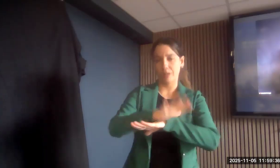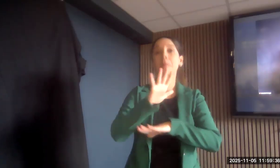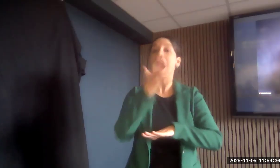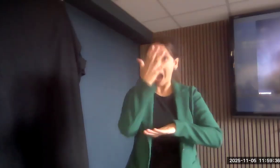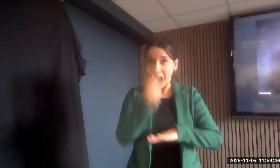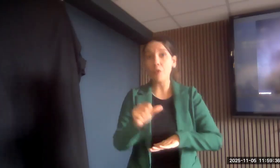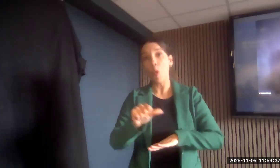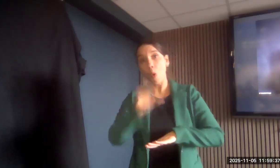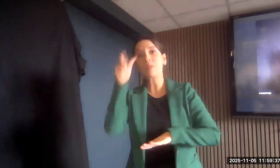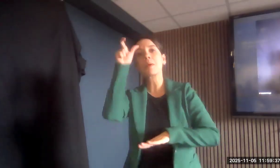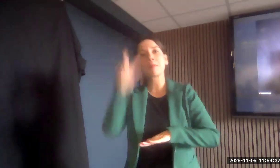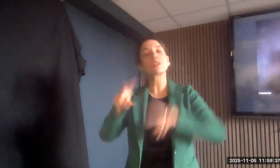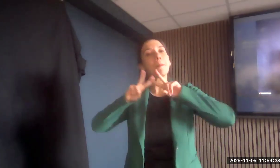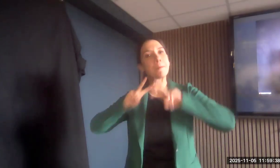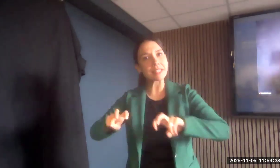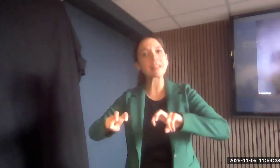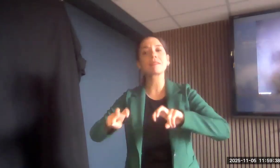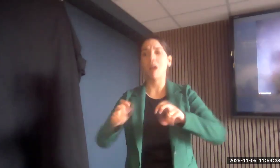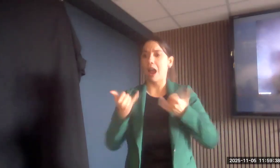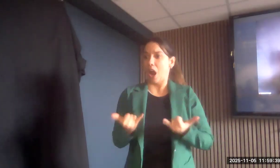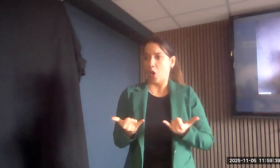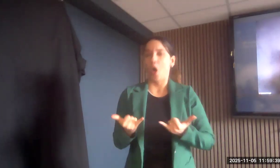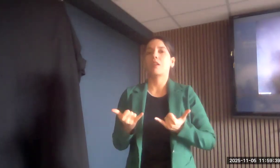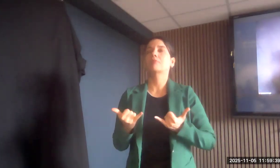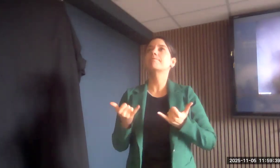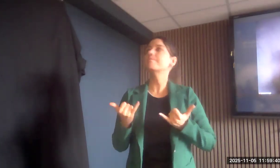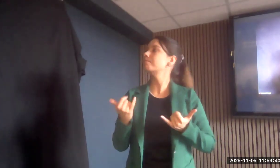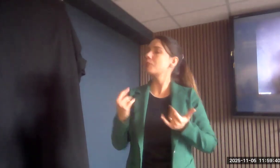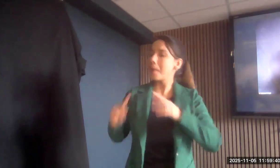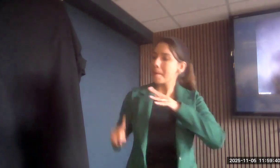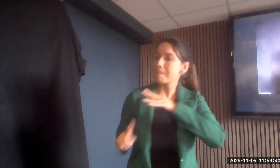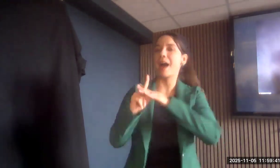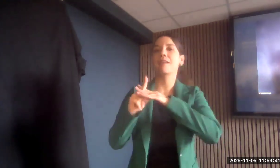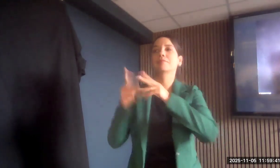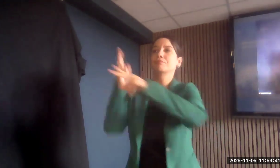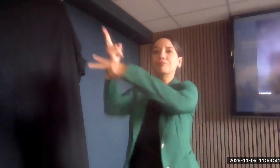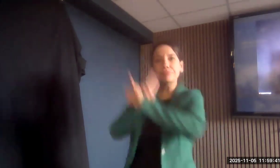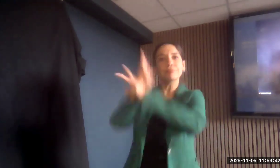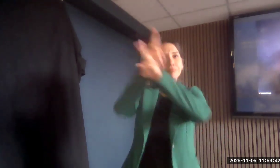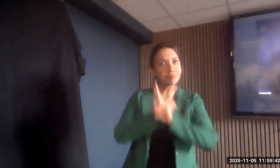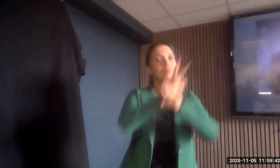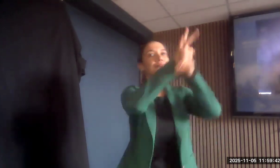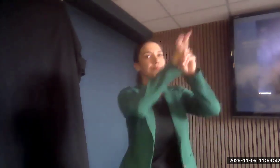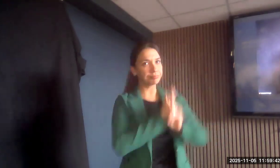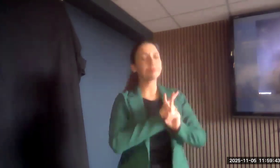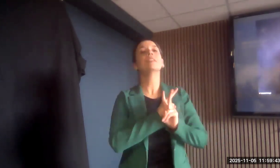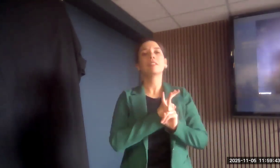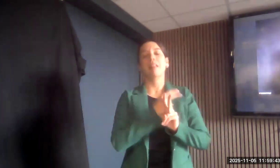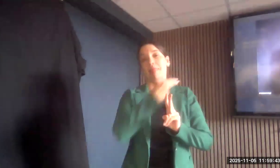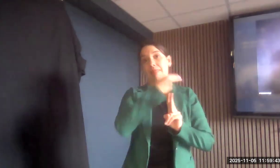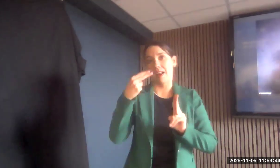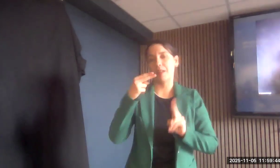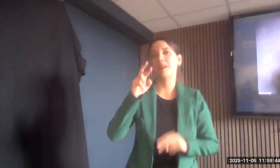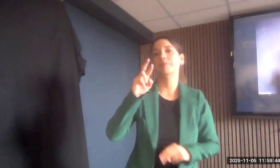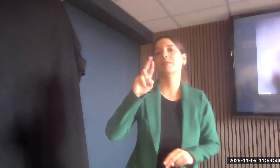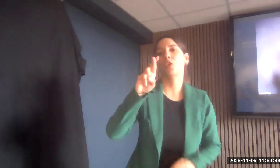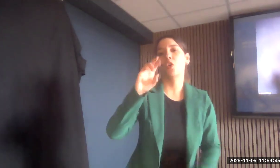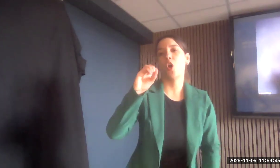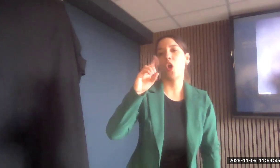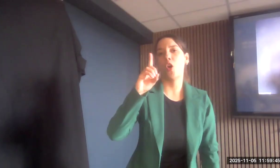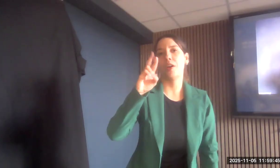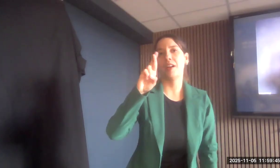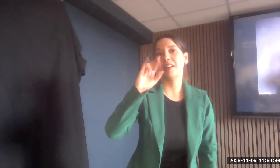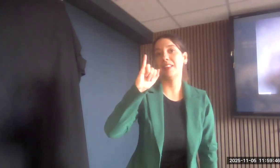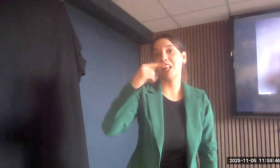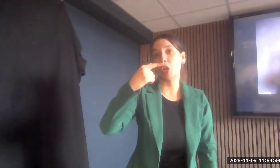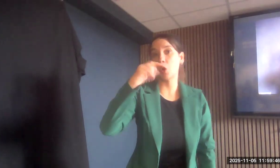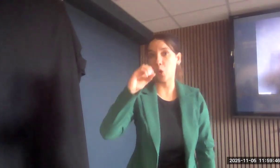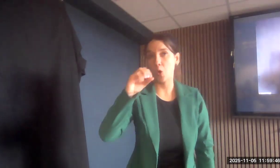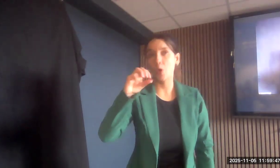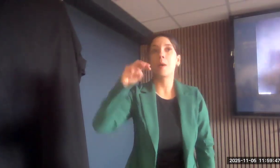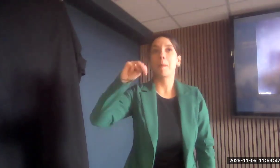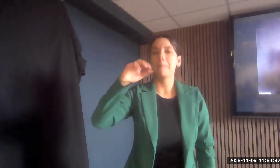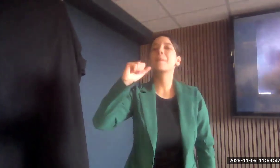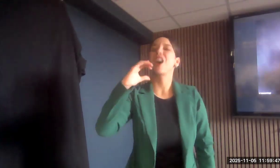. I know that somebody else hasn't taken some similar research on this area, looking at the emergence of this sign.